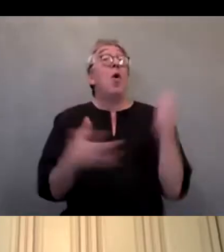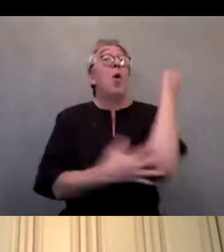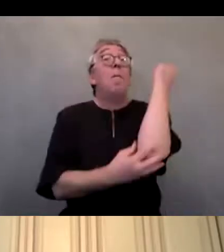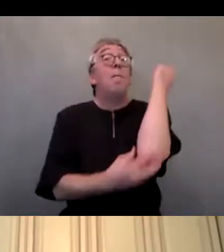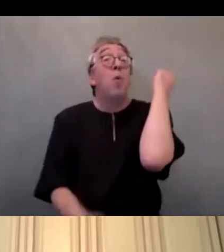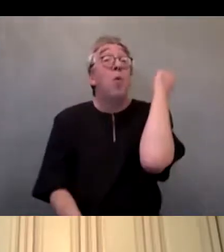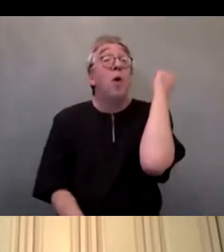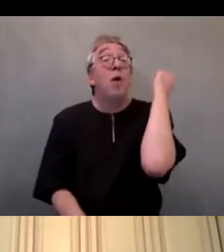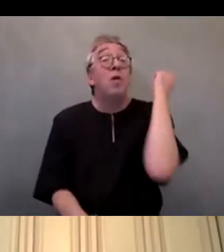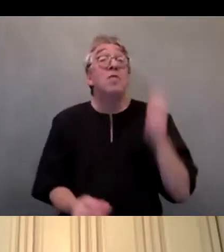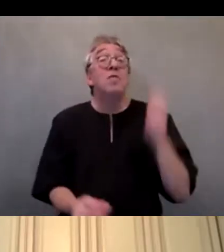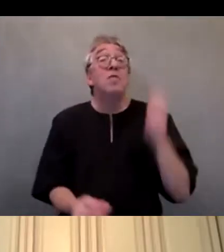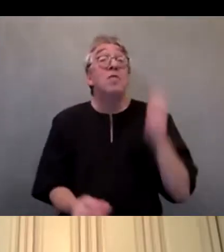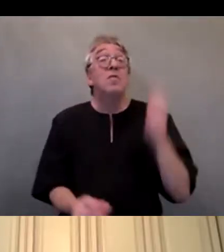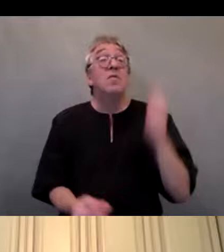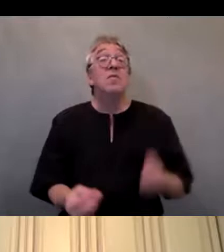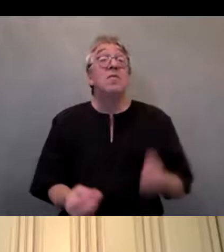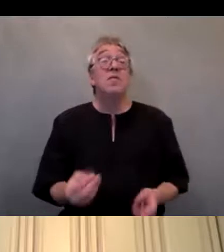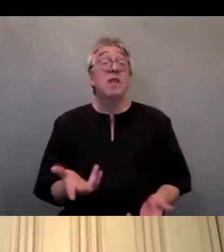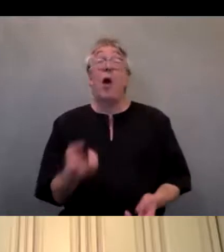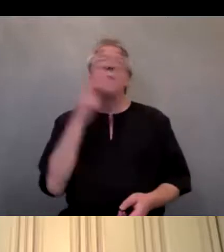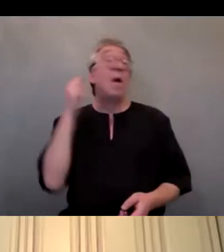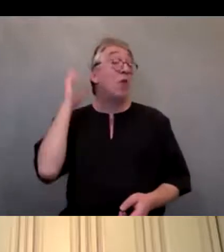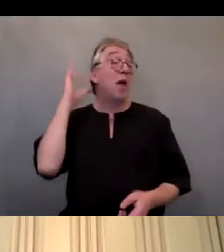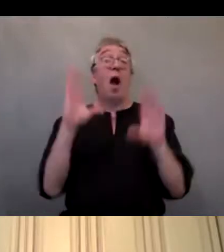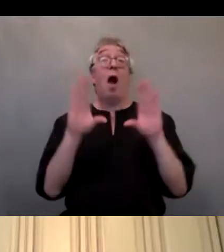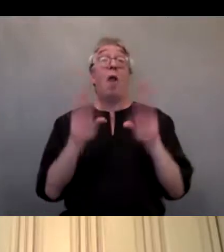sure that, particularly if you are low income, if you have not enough income